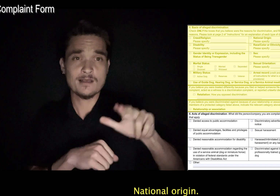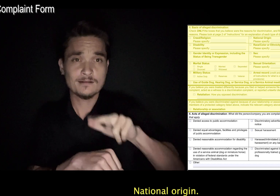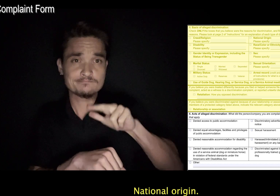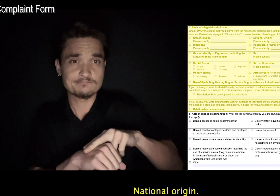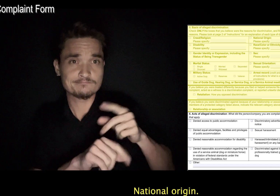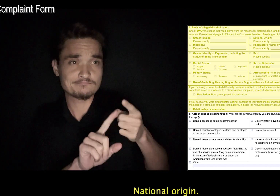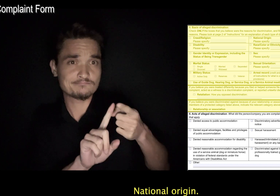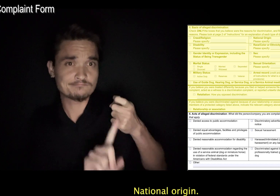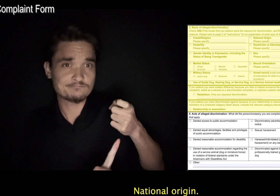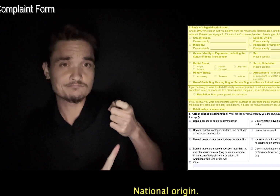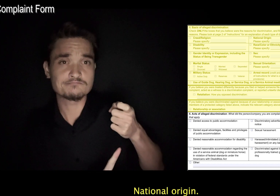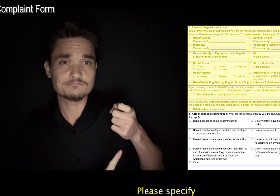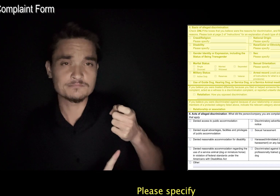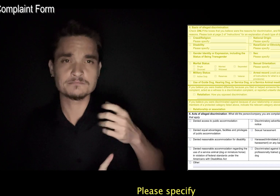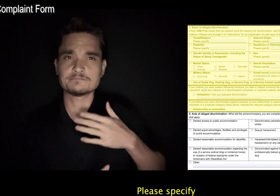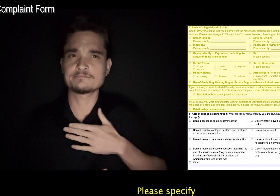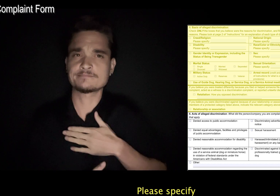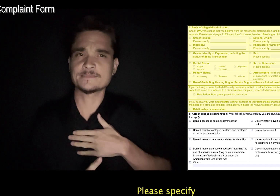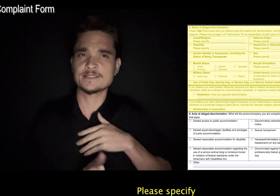National origin. Please specify